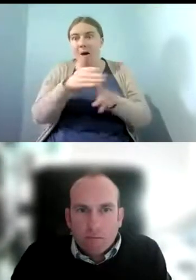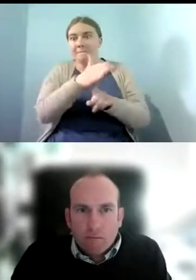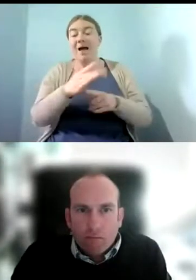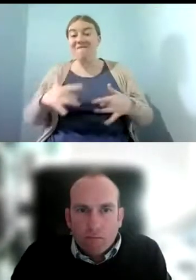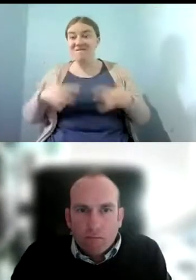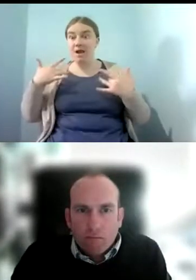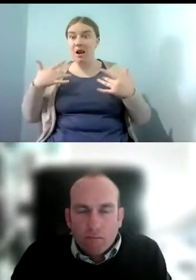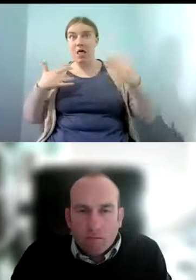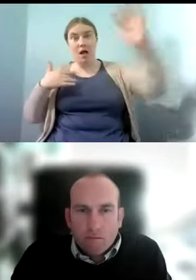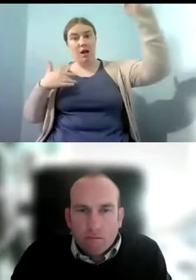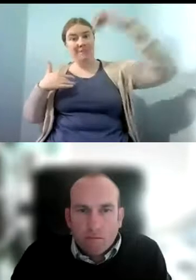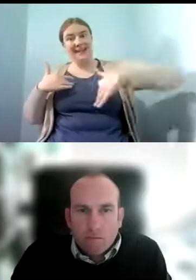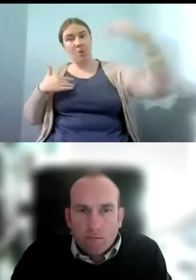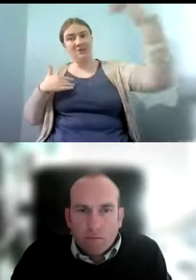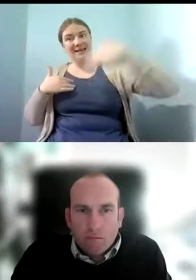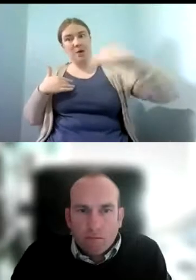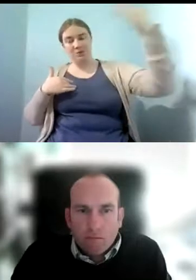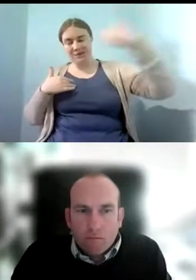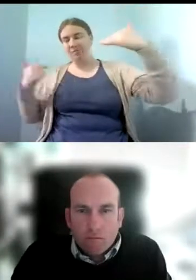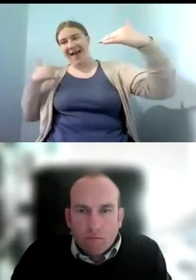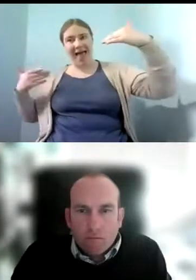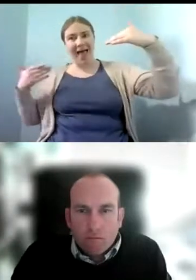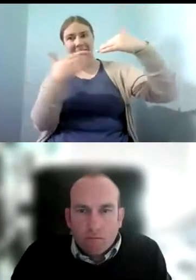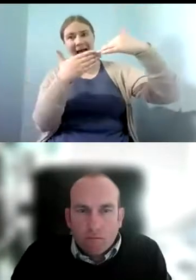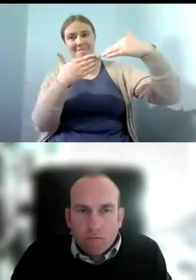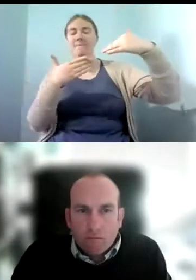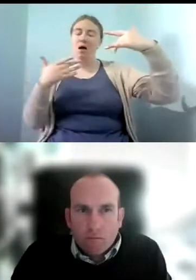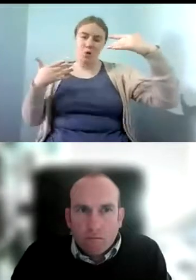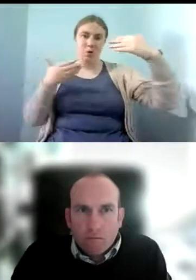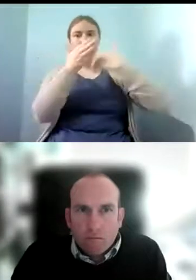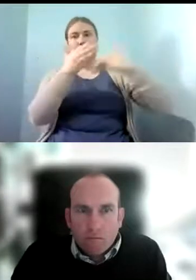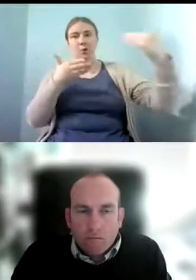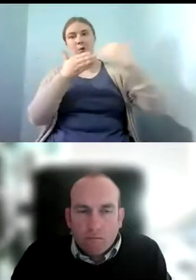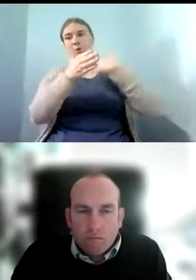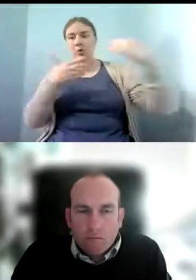down that's where they head um and it's that's why it's really important that we do get enough water